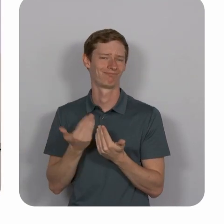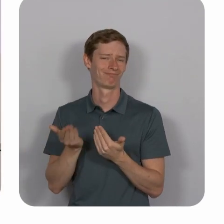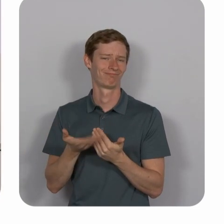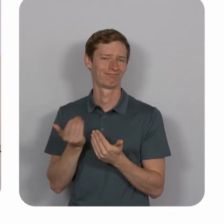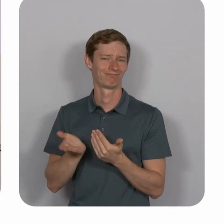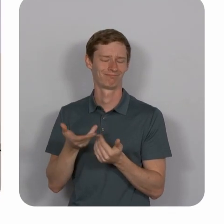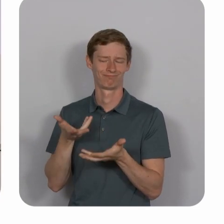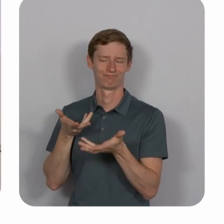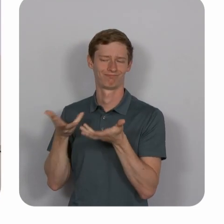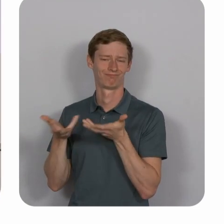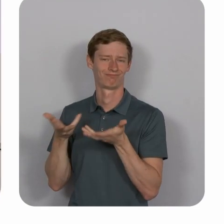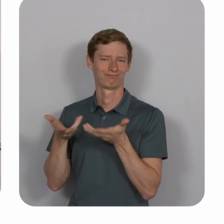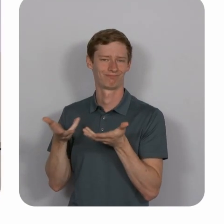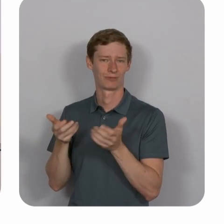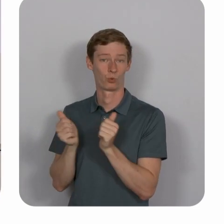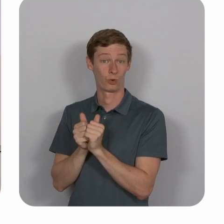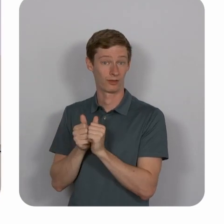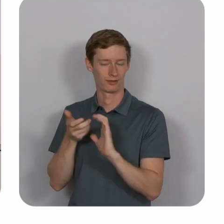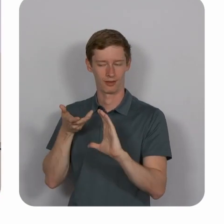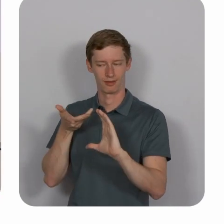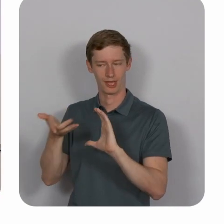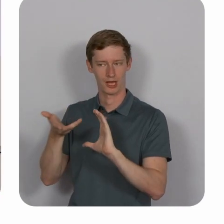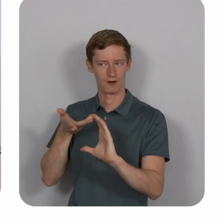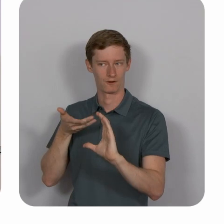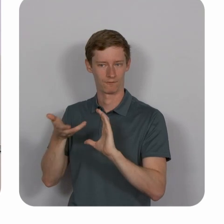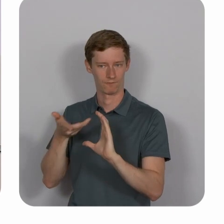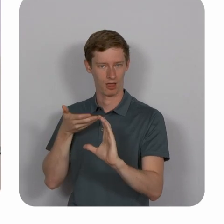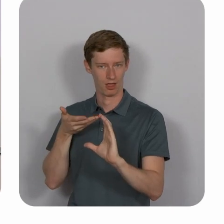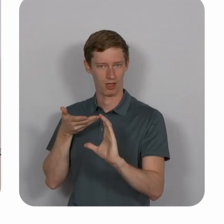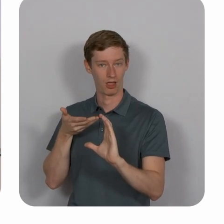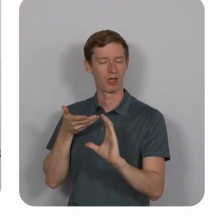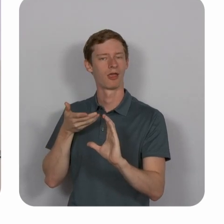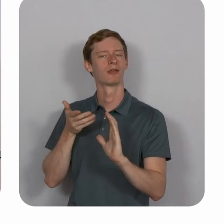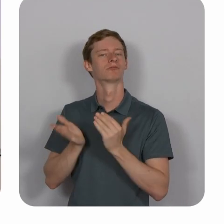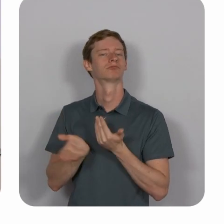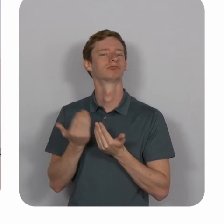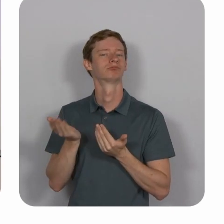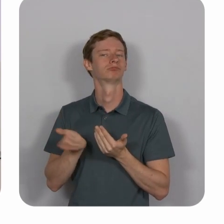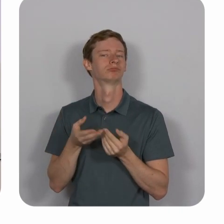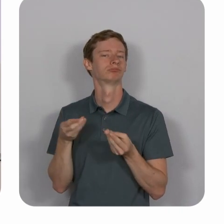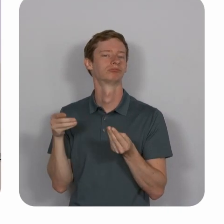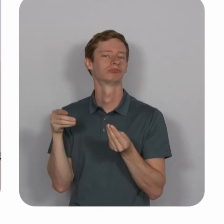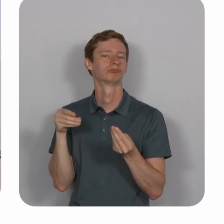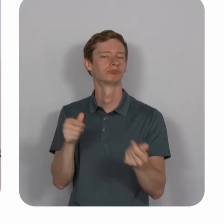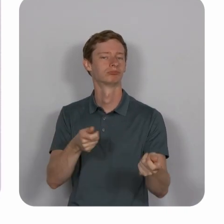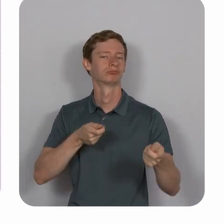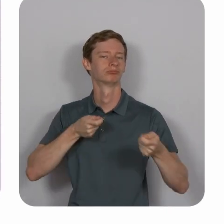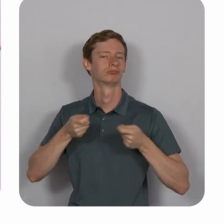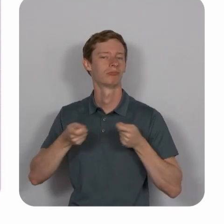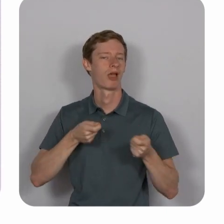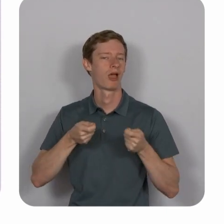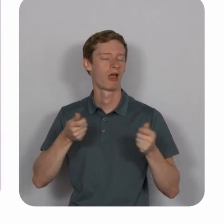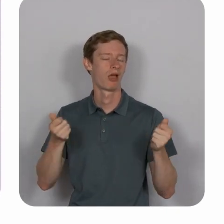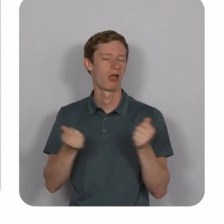to manage all this process flawlessly, very safely,